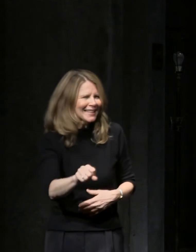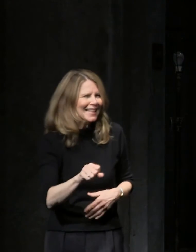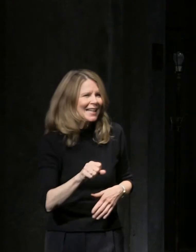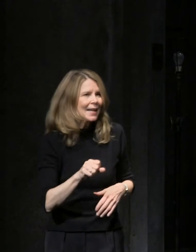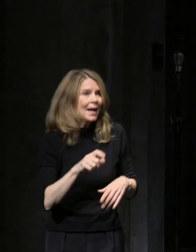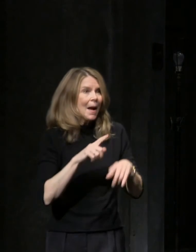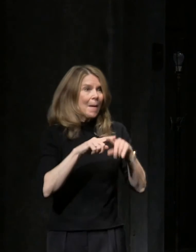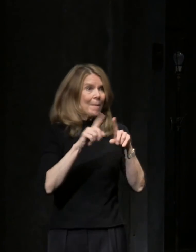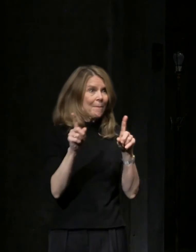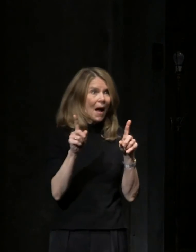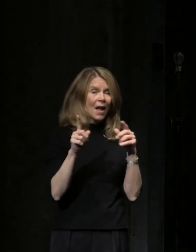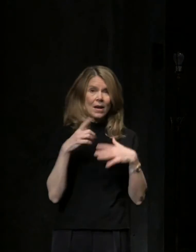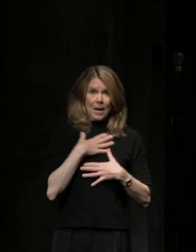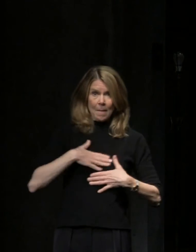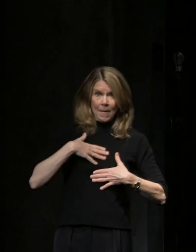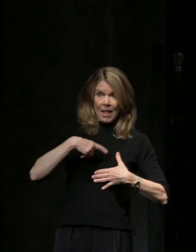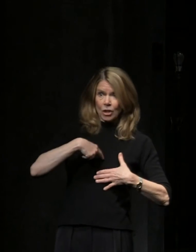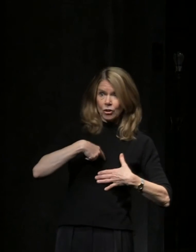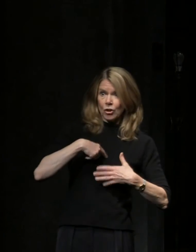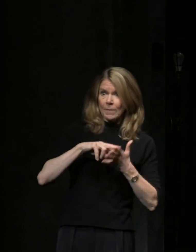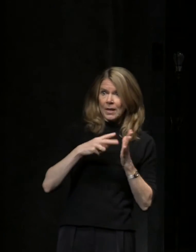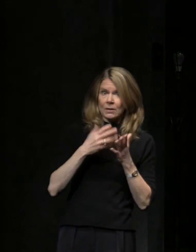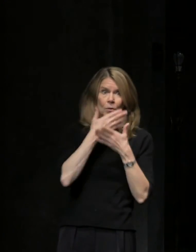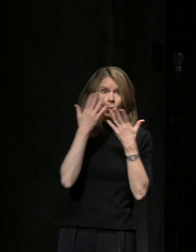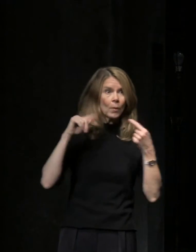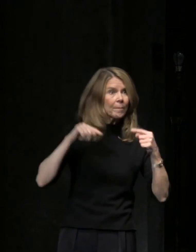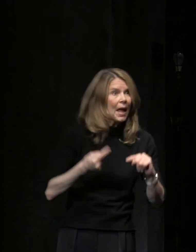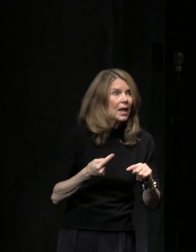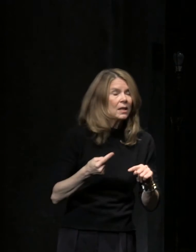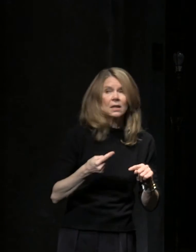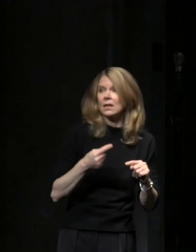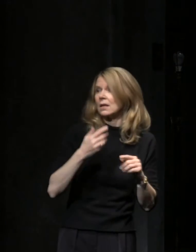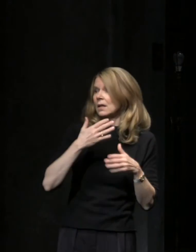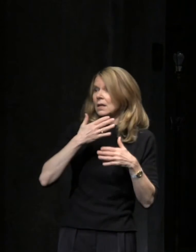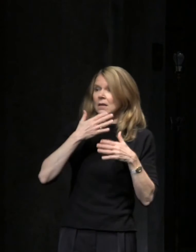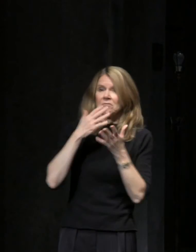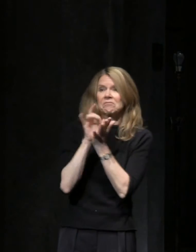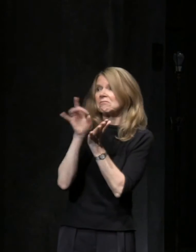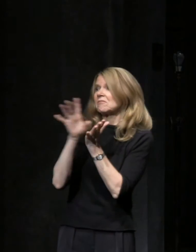pain, as removing vulnerability from life, as getting rid of all the things that challenge you,